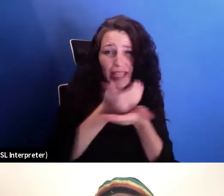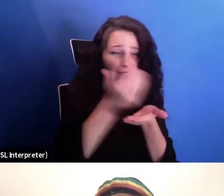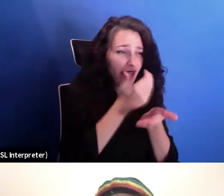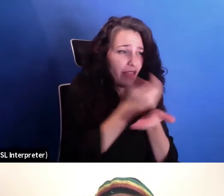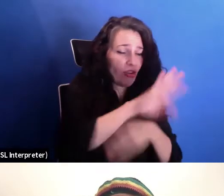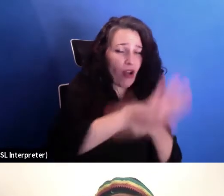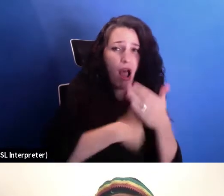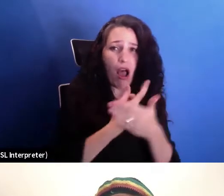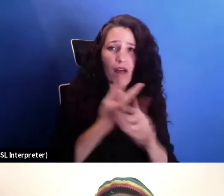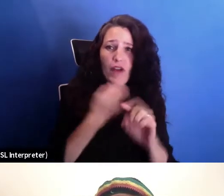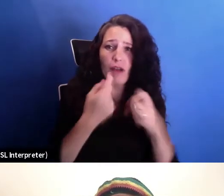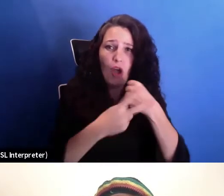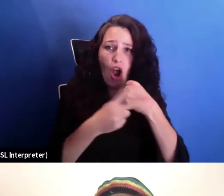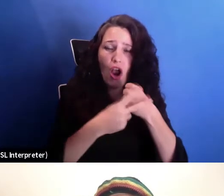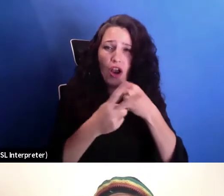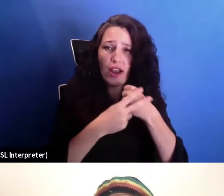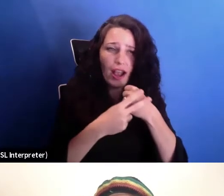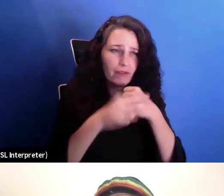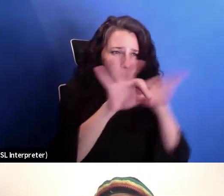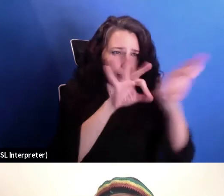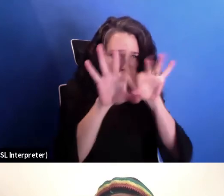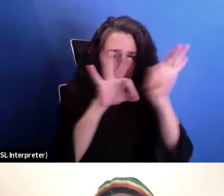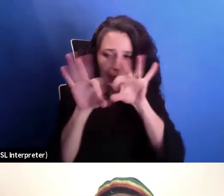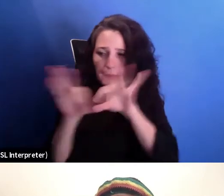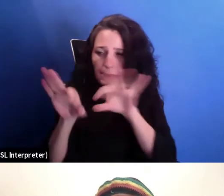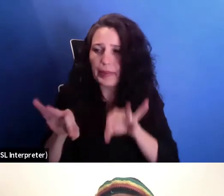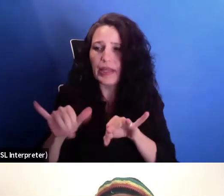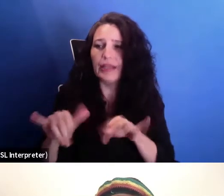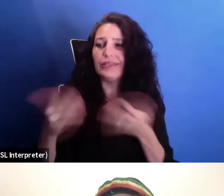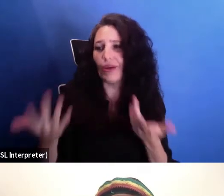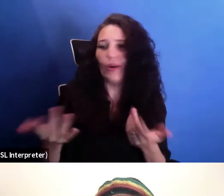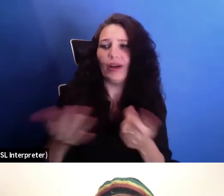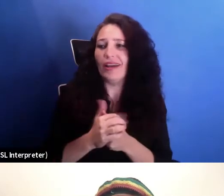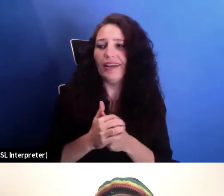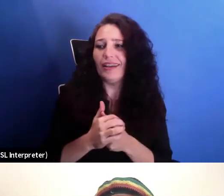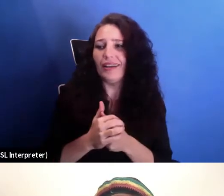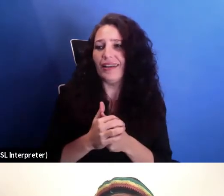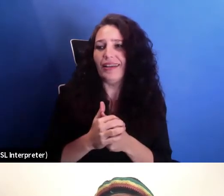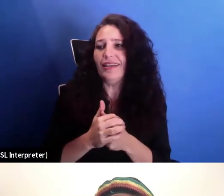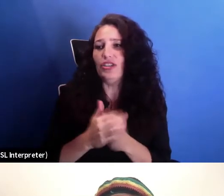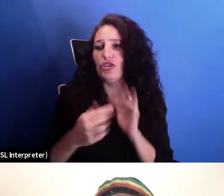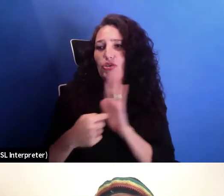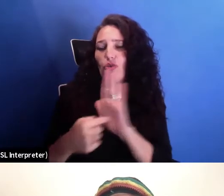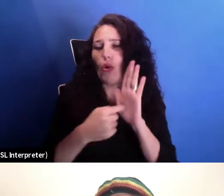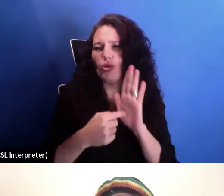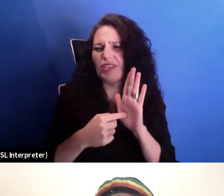that this hasn't been something that people have paid attention to. So, yeah, and even when the film came out,